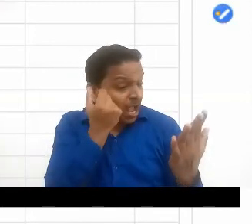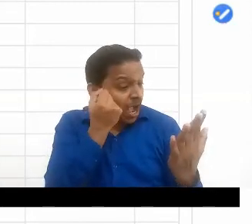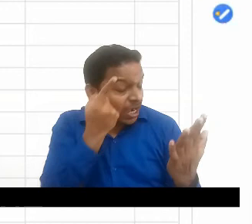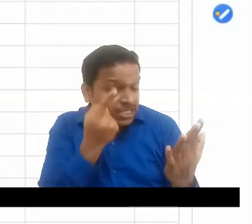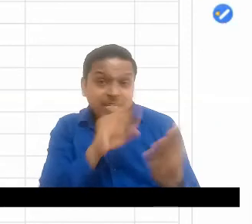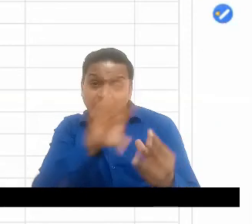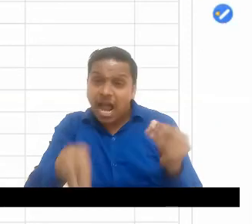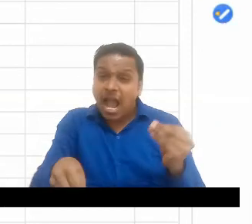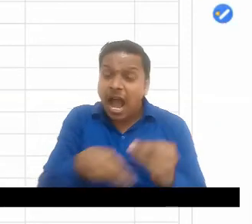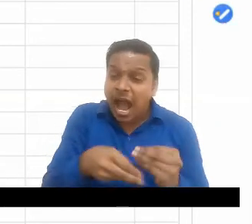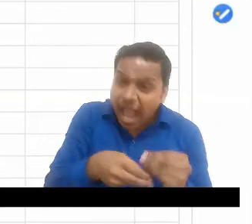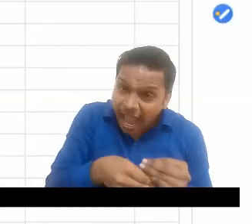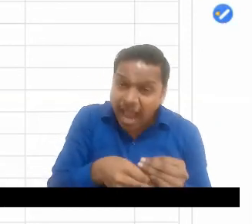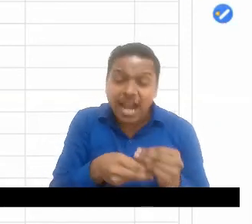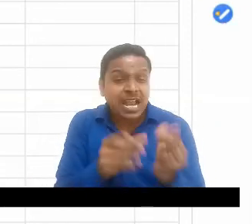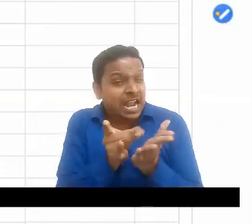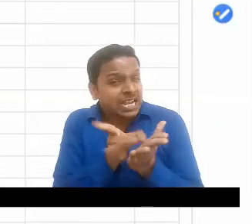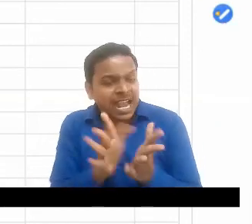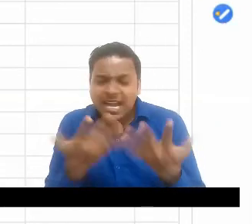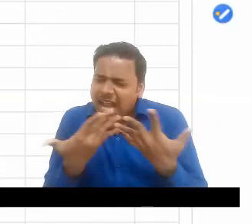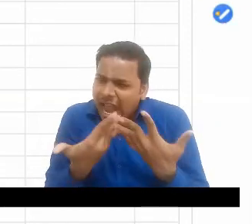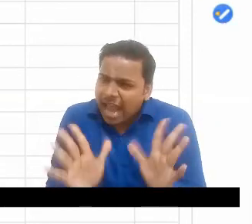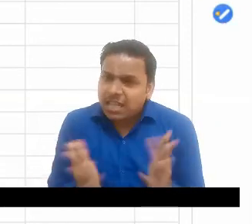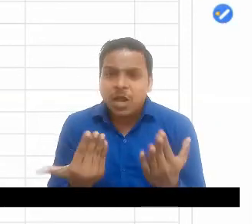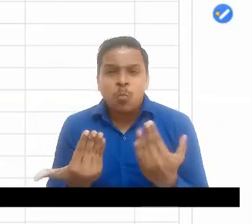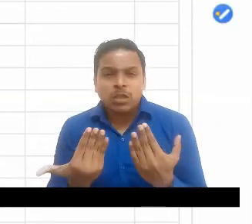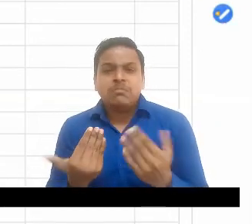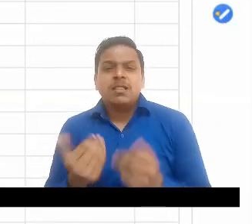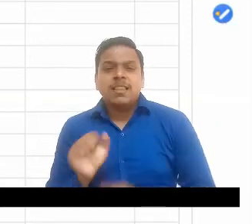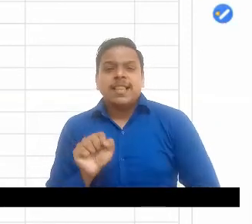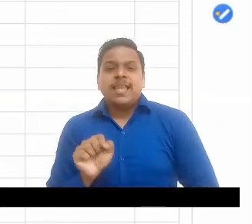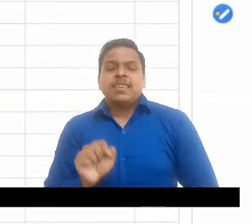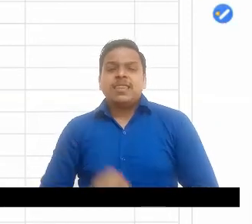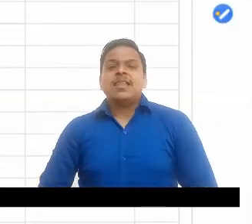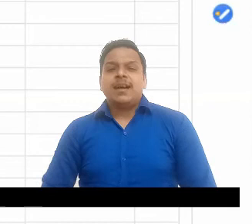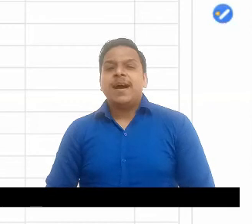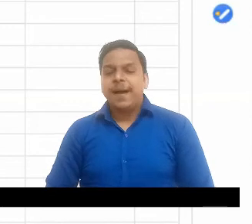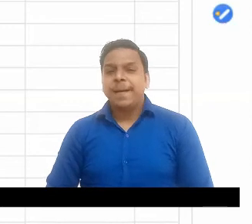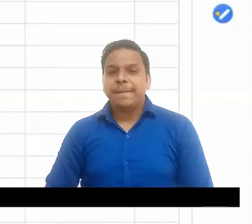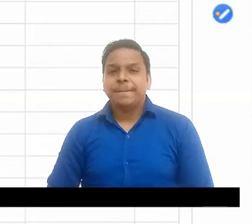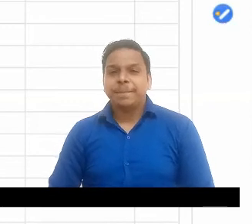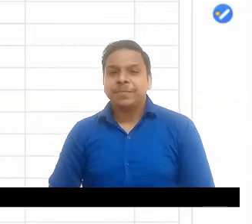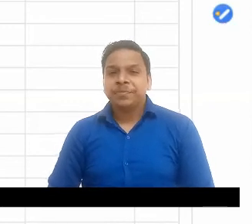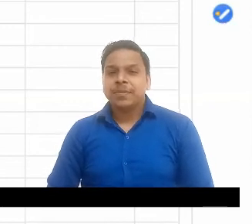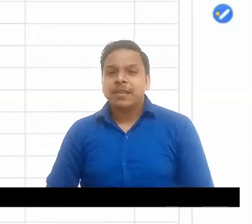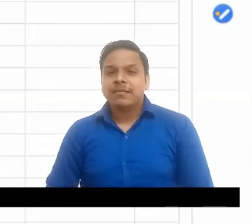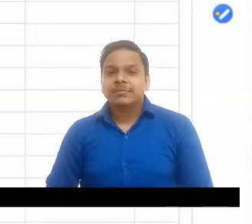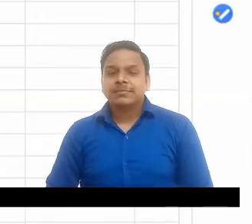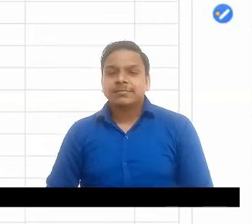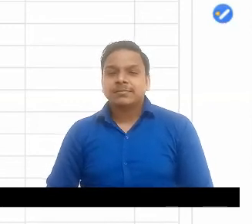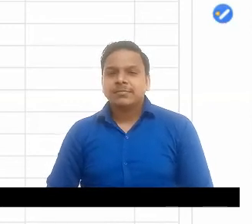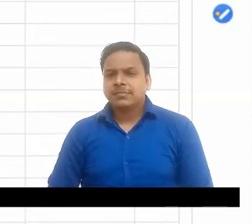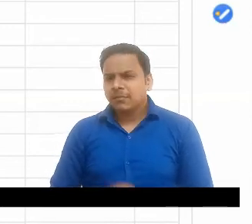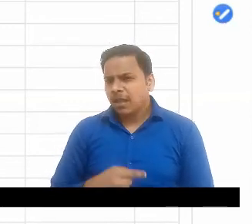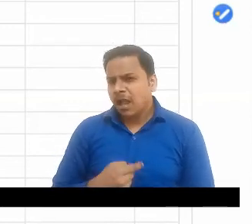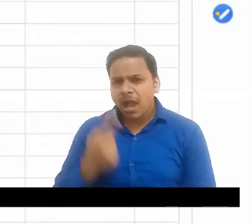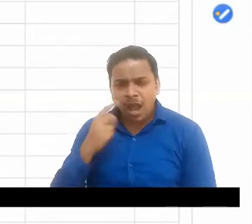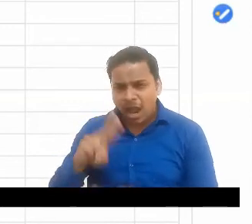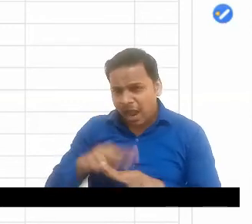also update,delete, edit any of this information. Now having said this, now if at all, I have